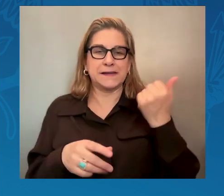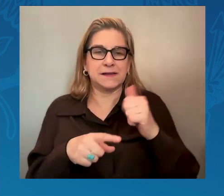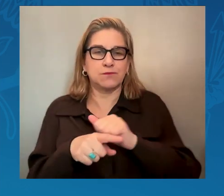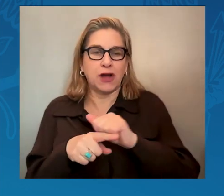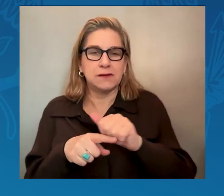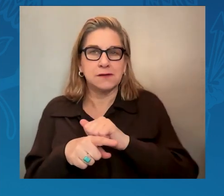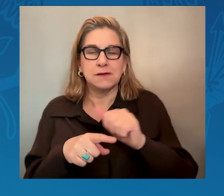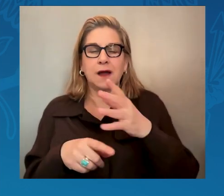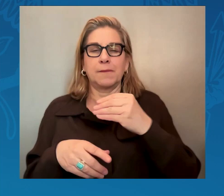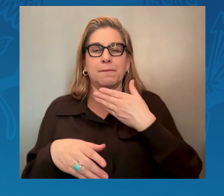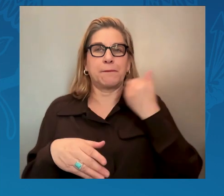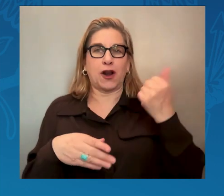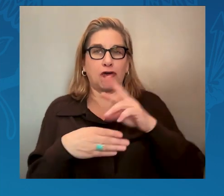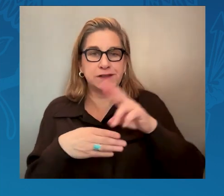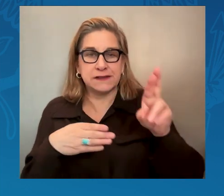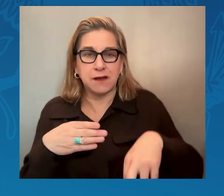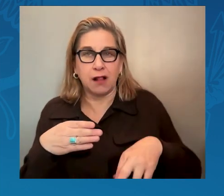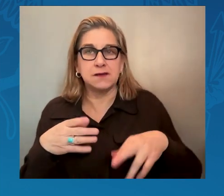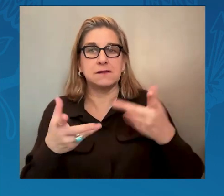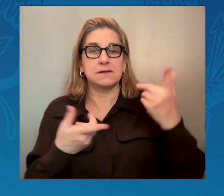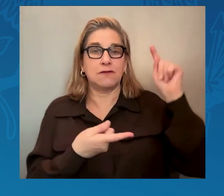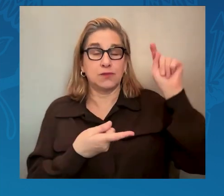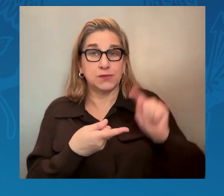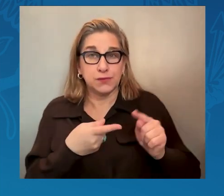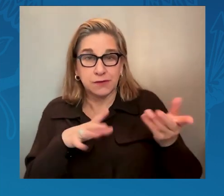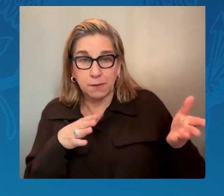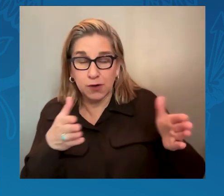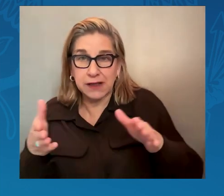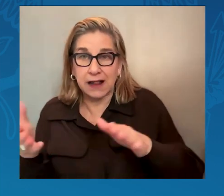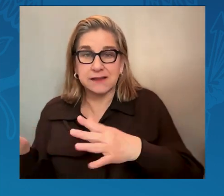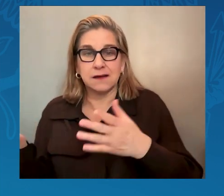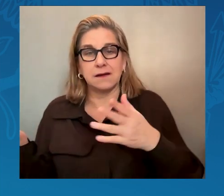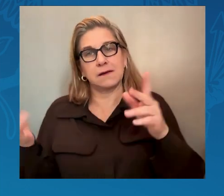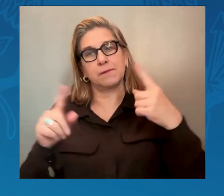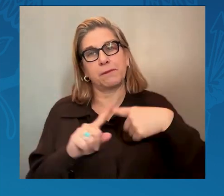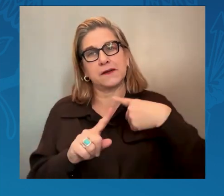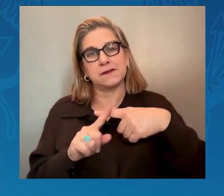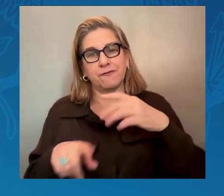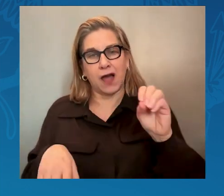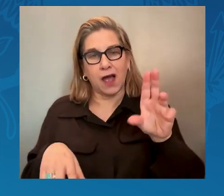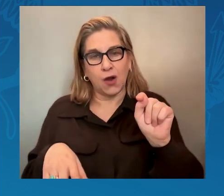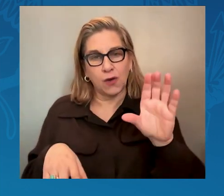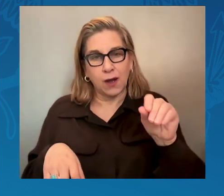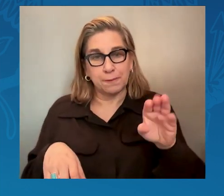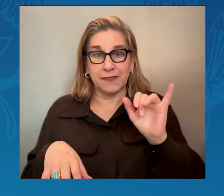and it is the work that has been done. And I was with the president this morning in the Oval Office